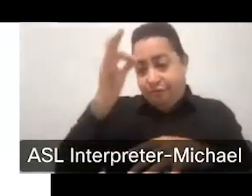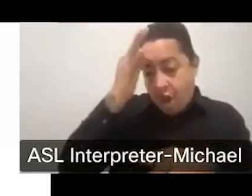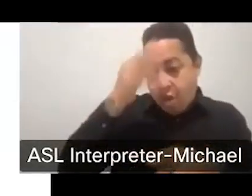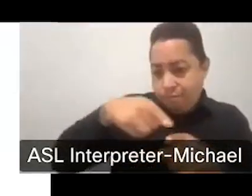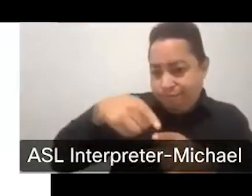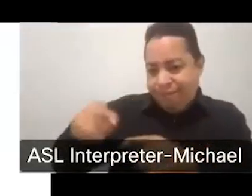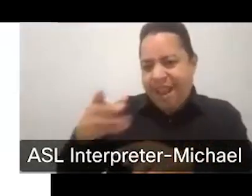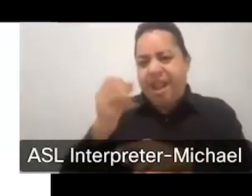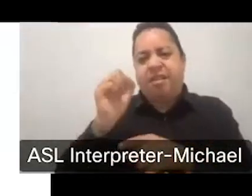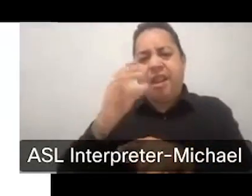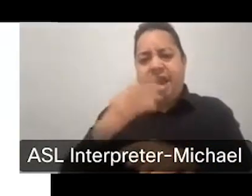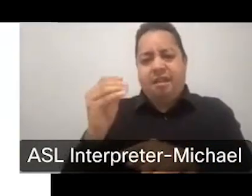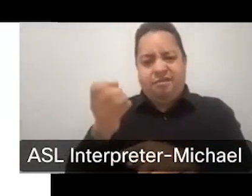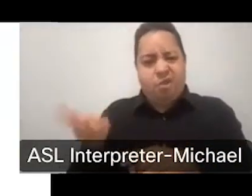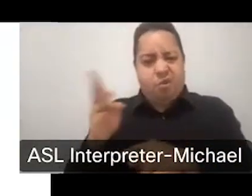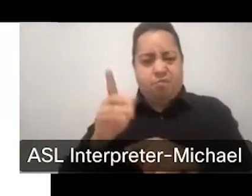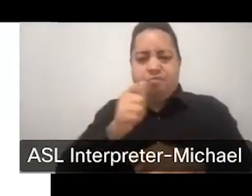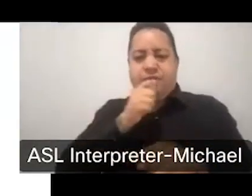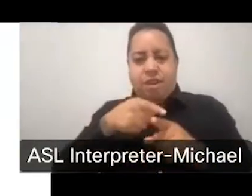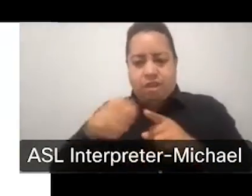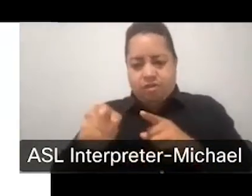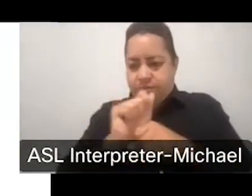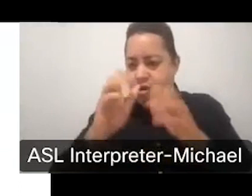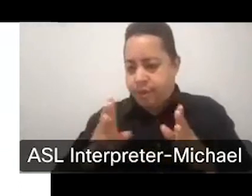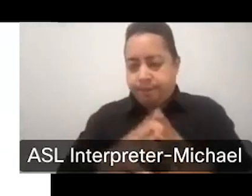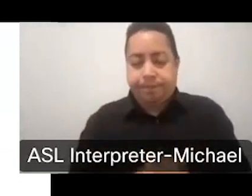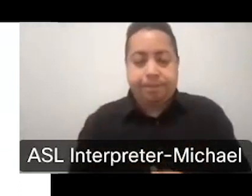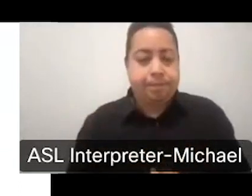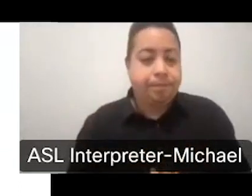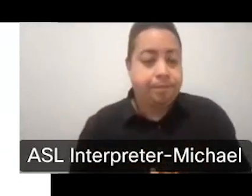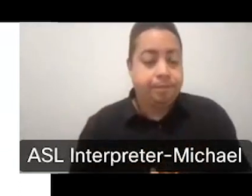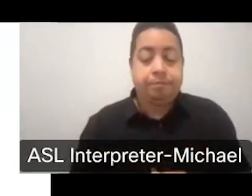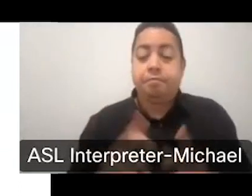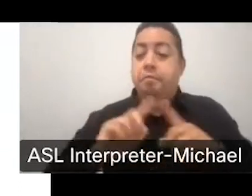But, back to the actual application.